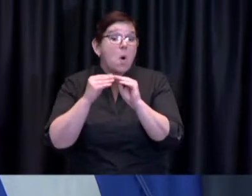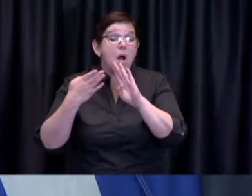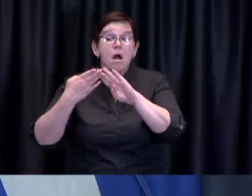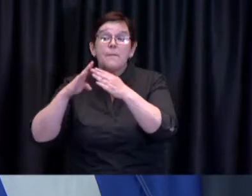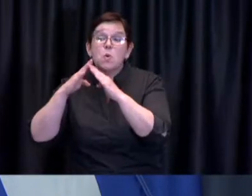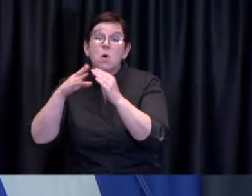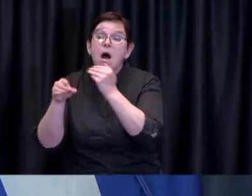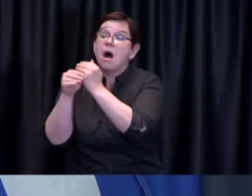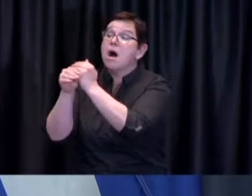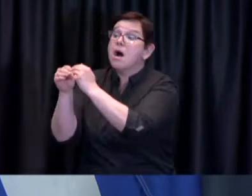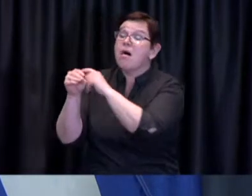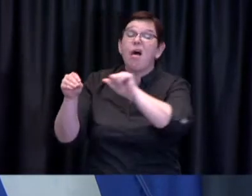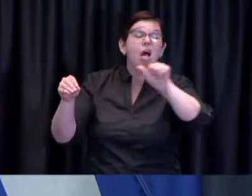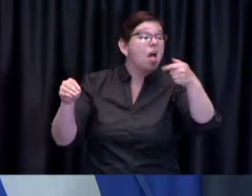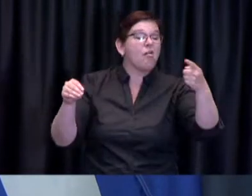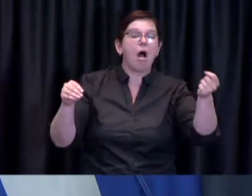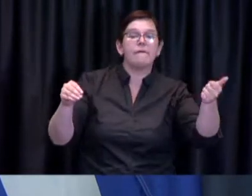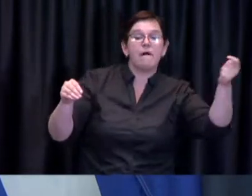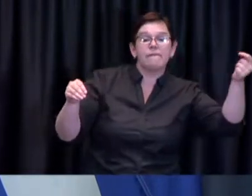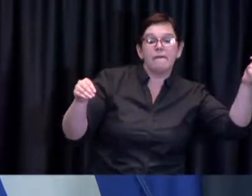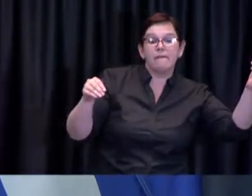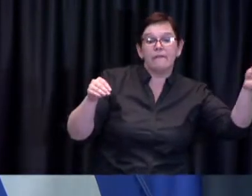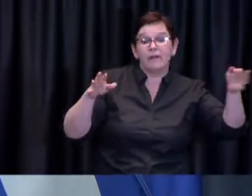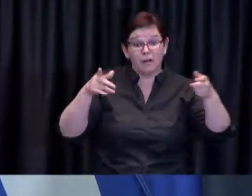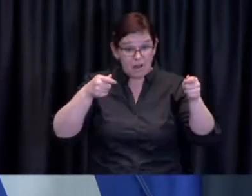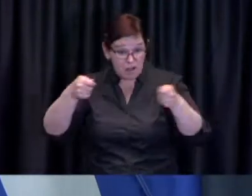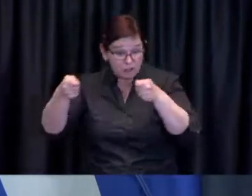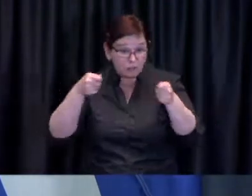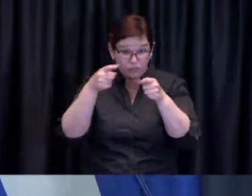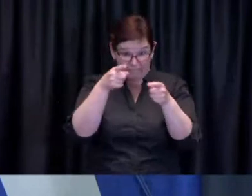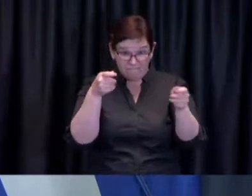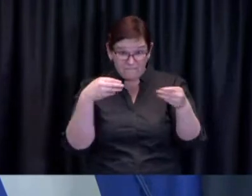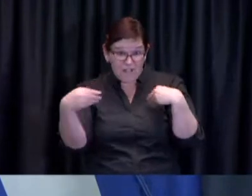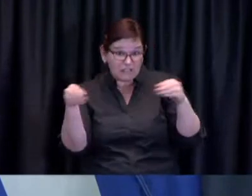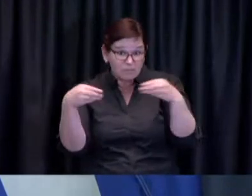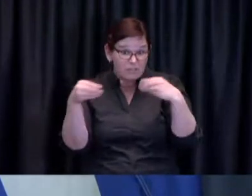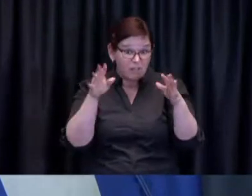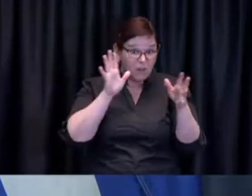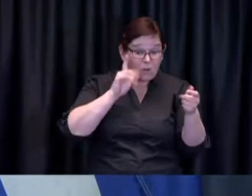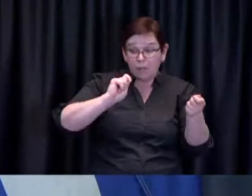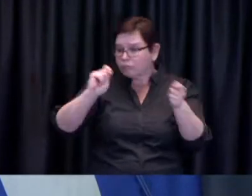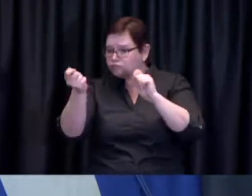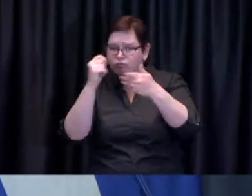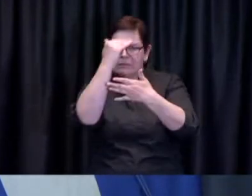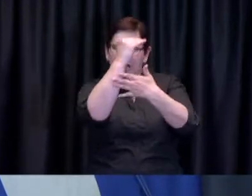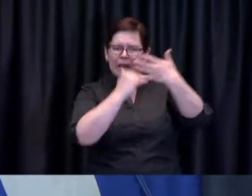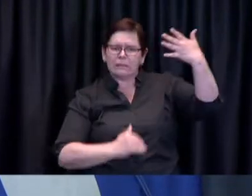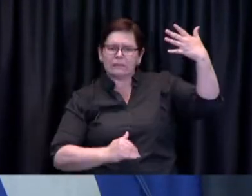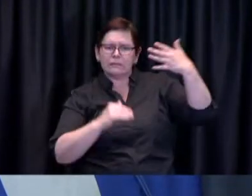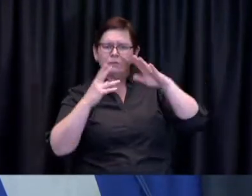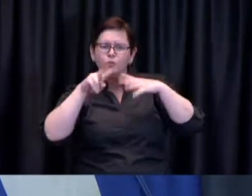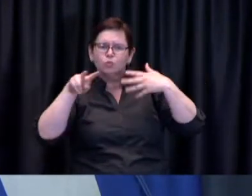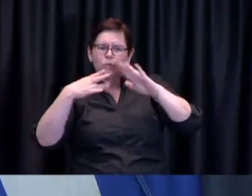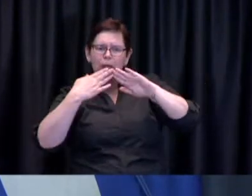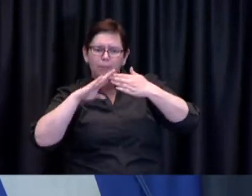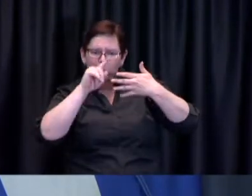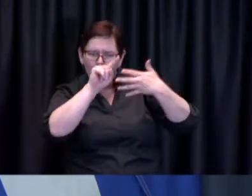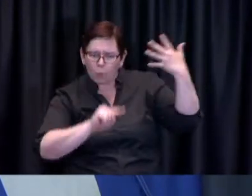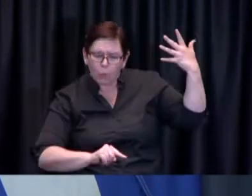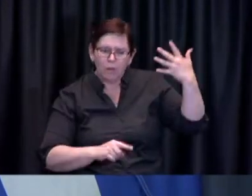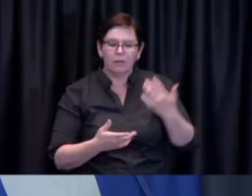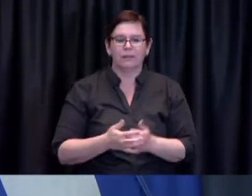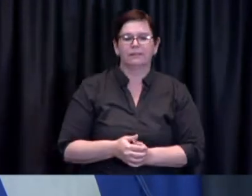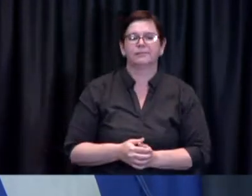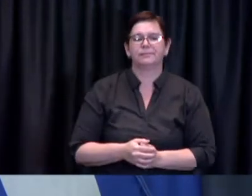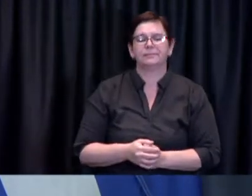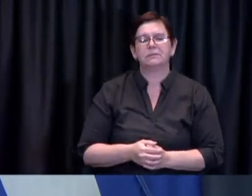city have thank you so Maria in answer to your question we have a fair amount of flexibility